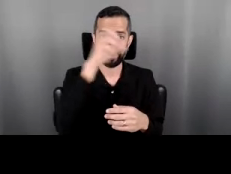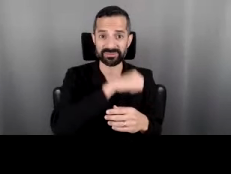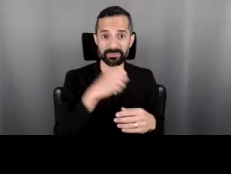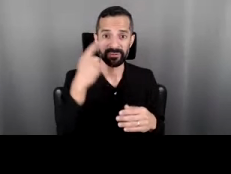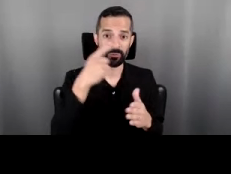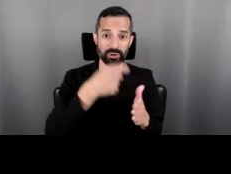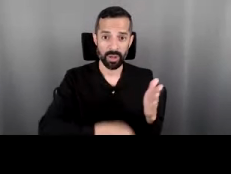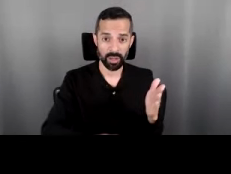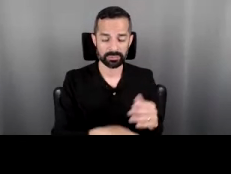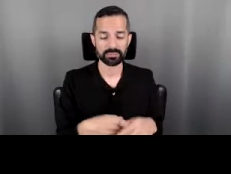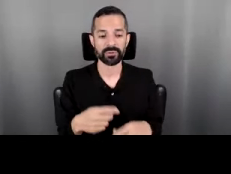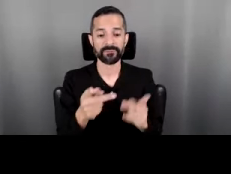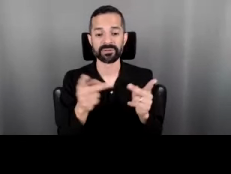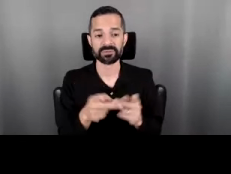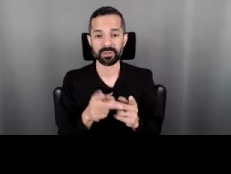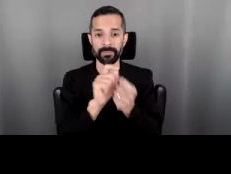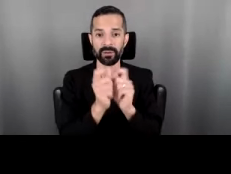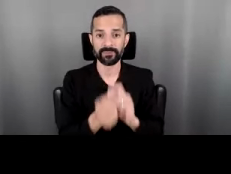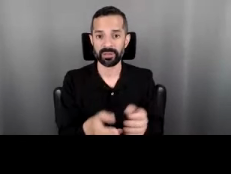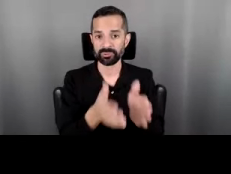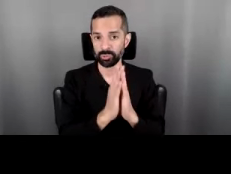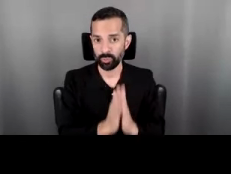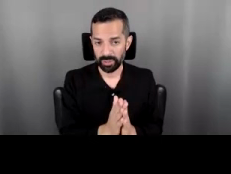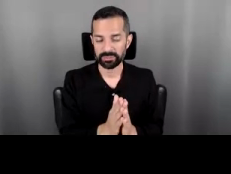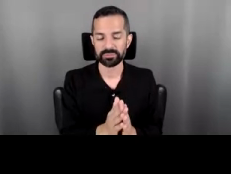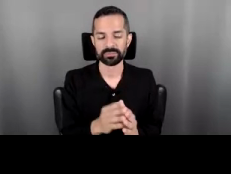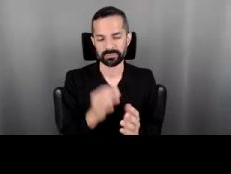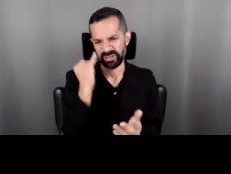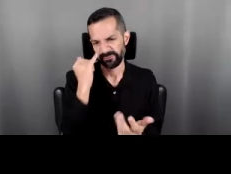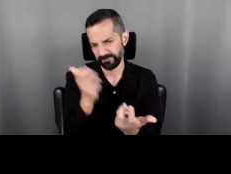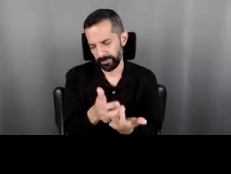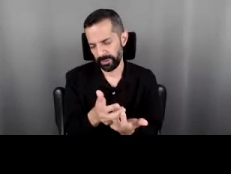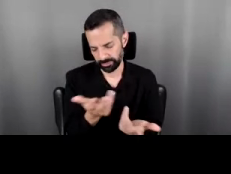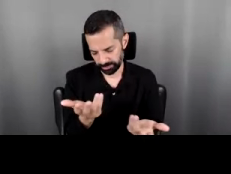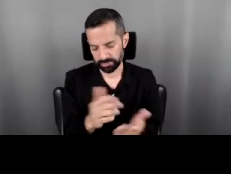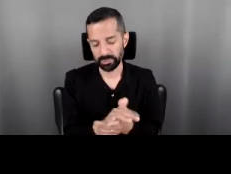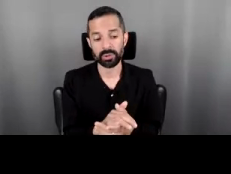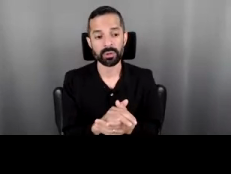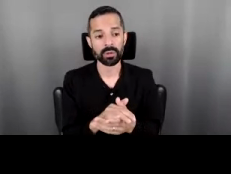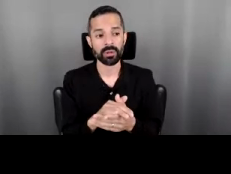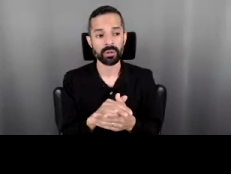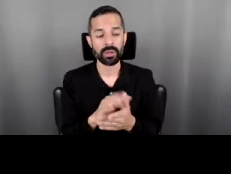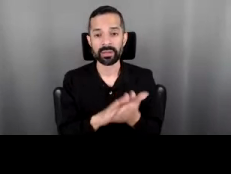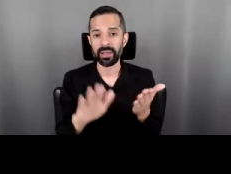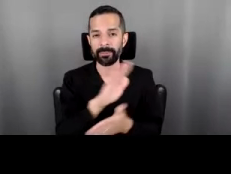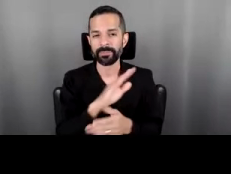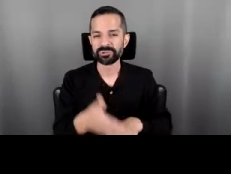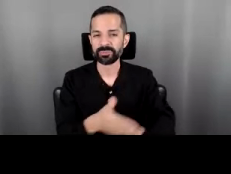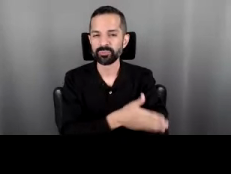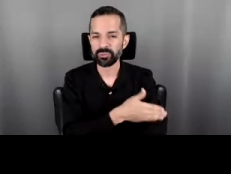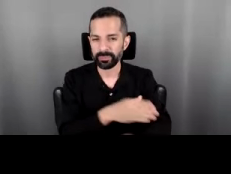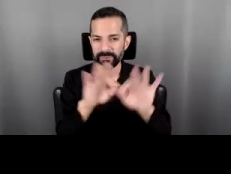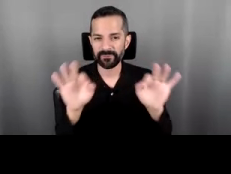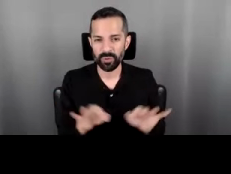modification request as applicable, or the campus improvement form, as Lorraine asked a question about earlier,